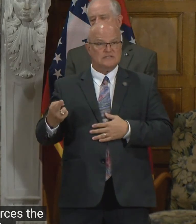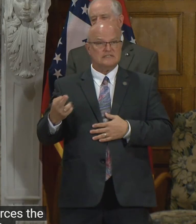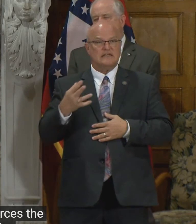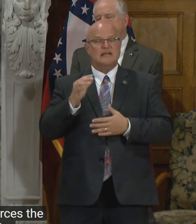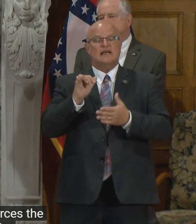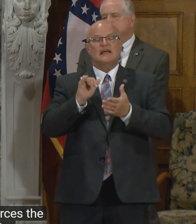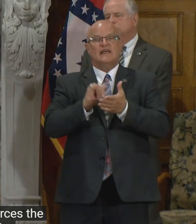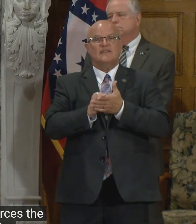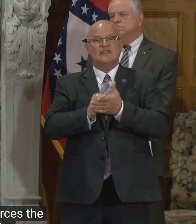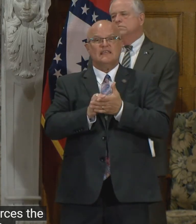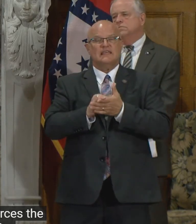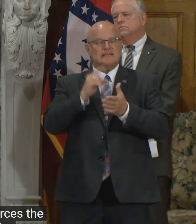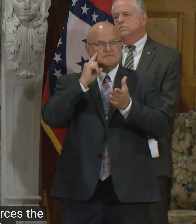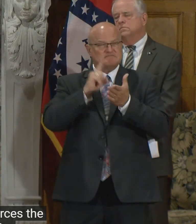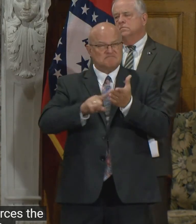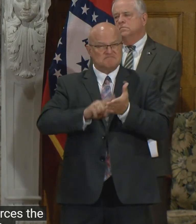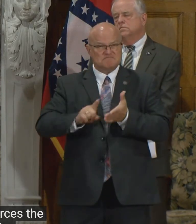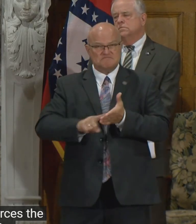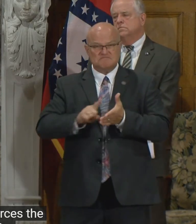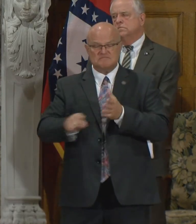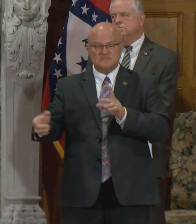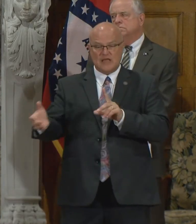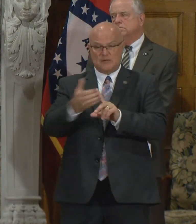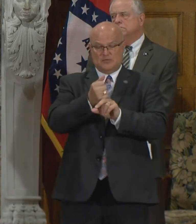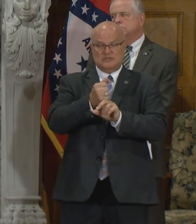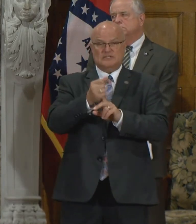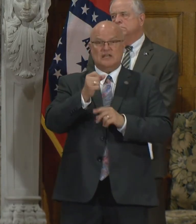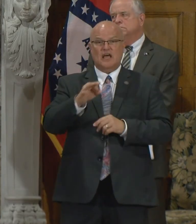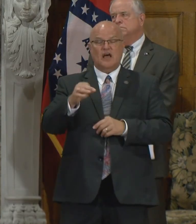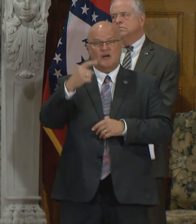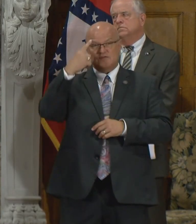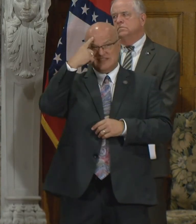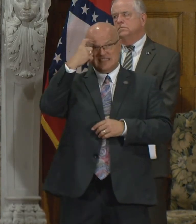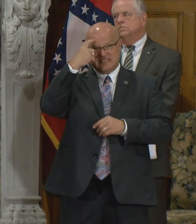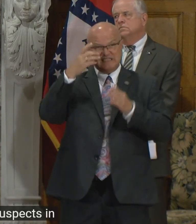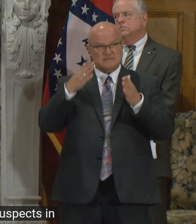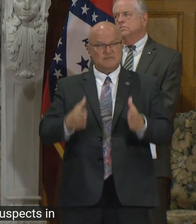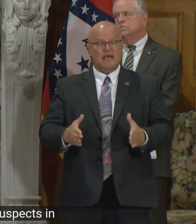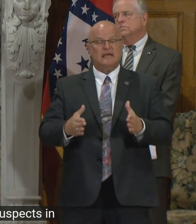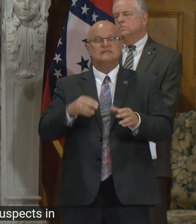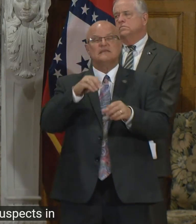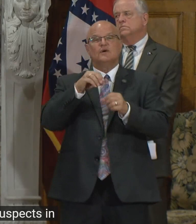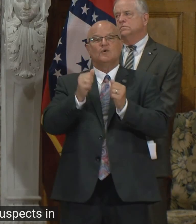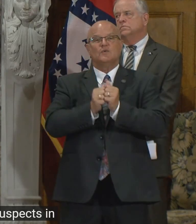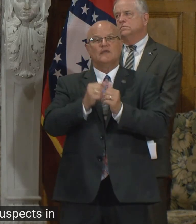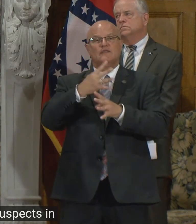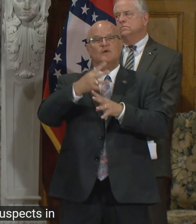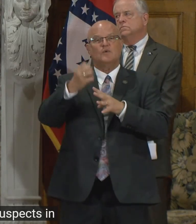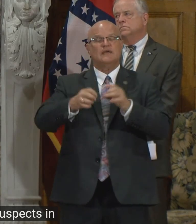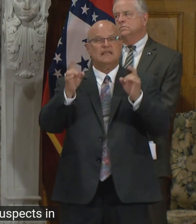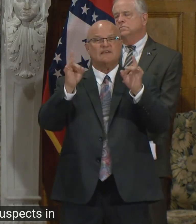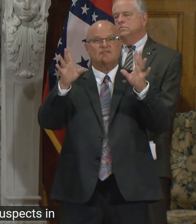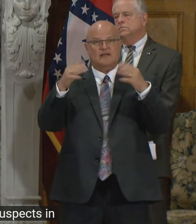The investigation, the apprehension of the suspects in with the weekend of violence that we